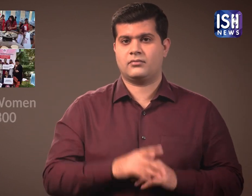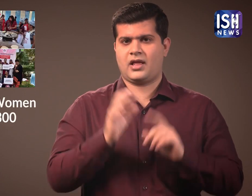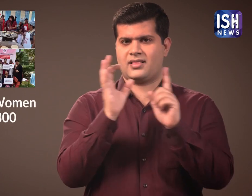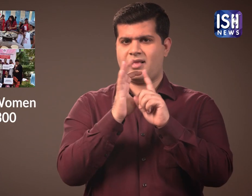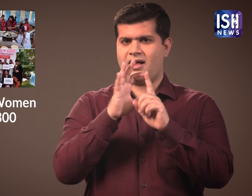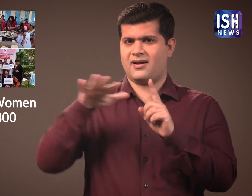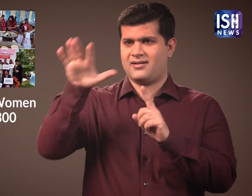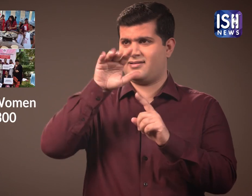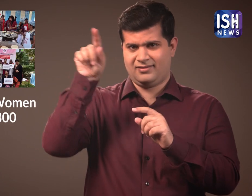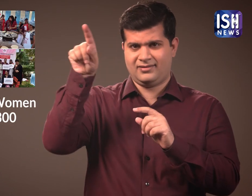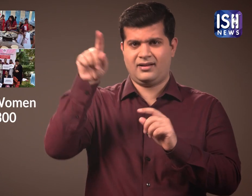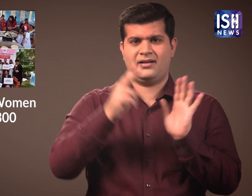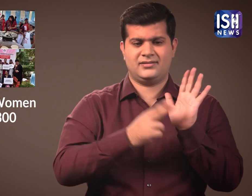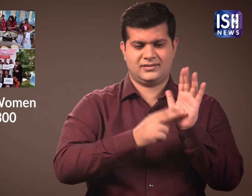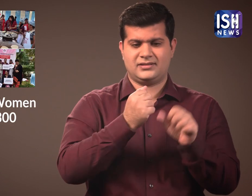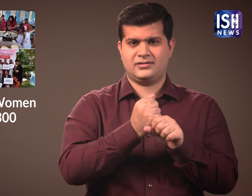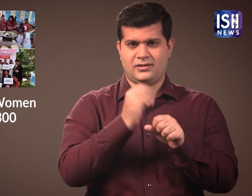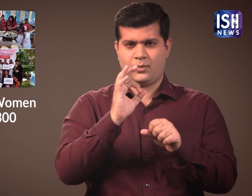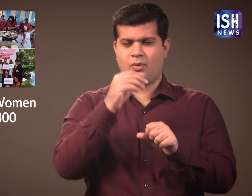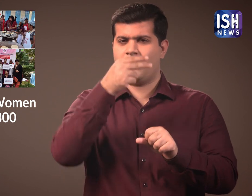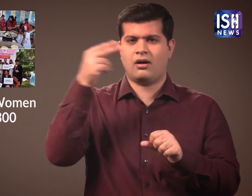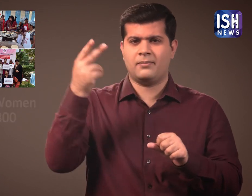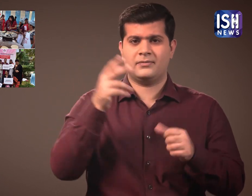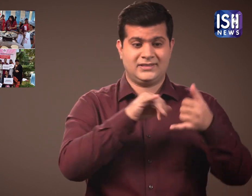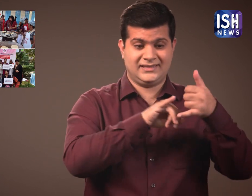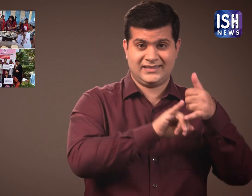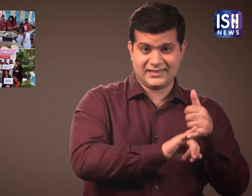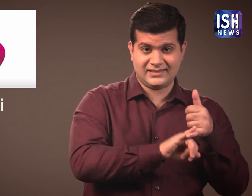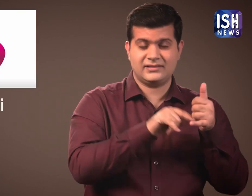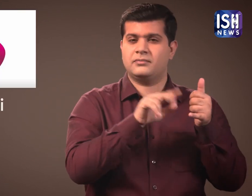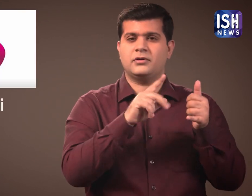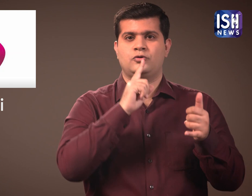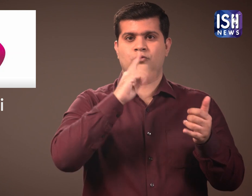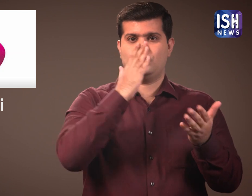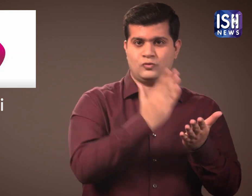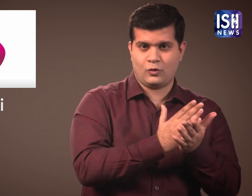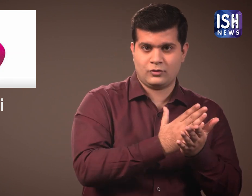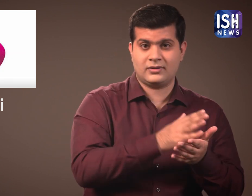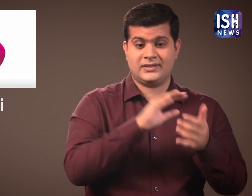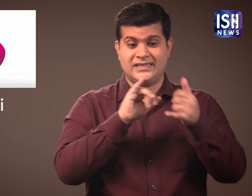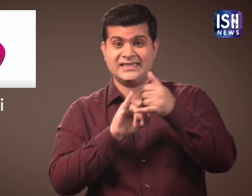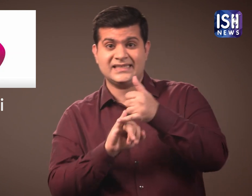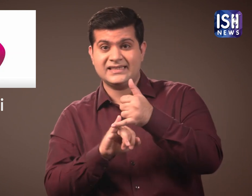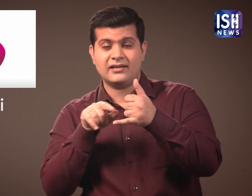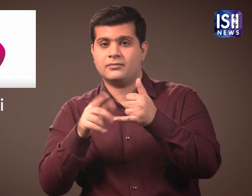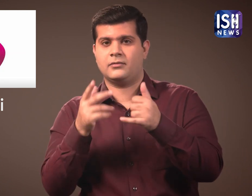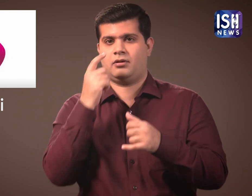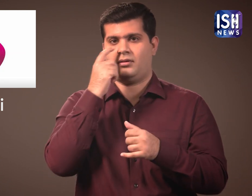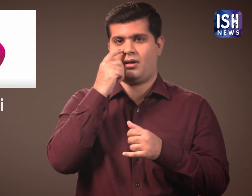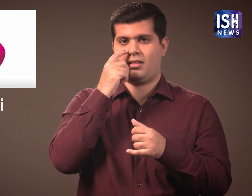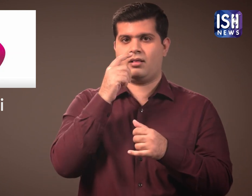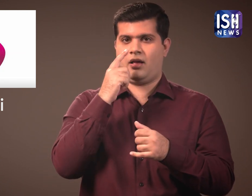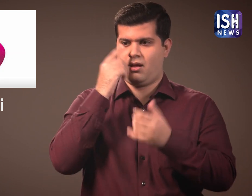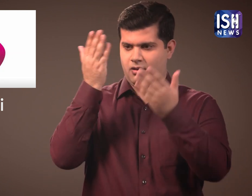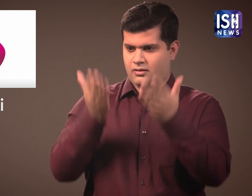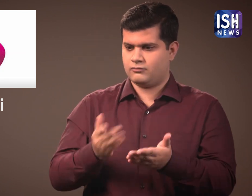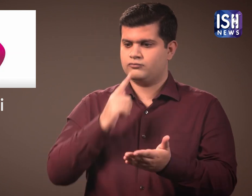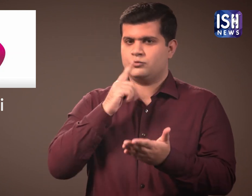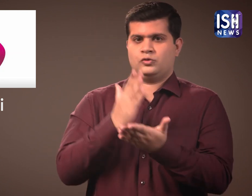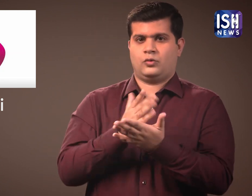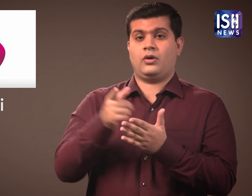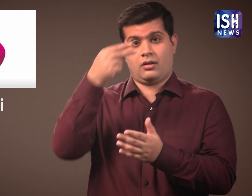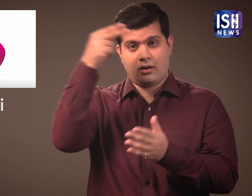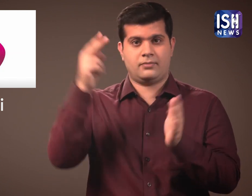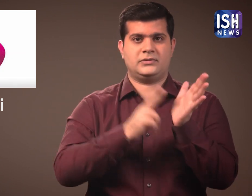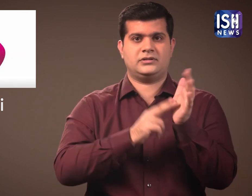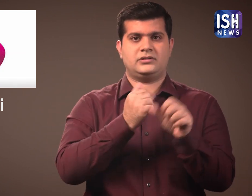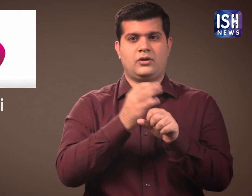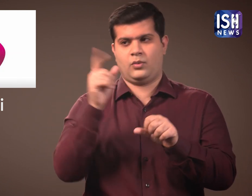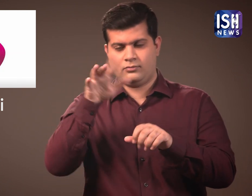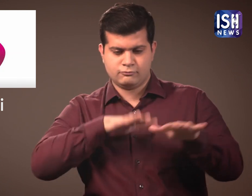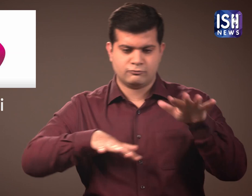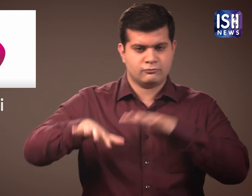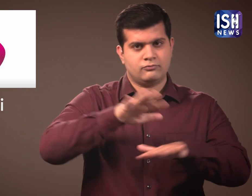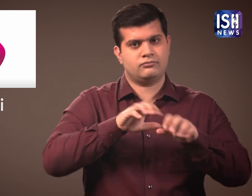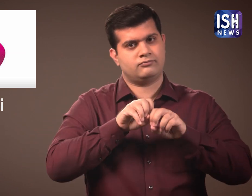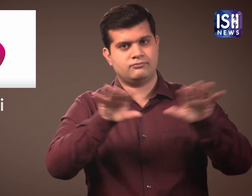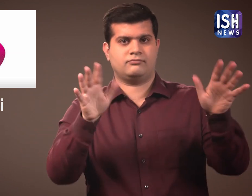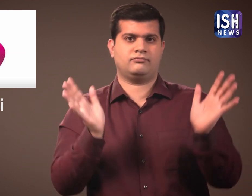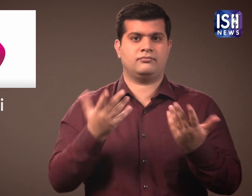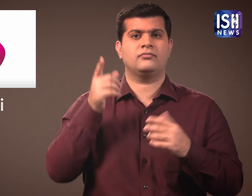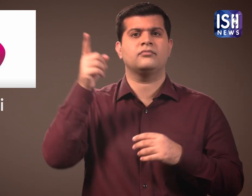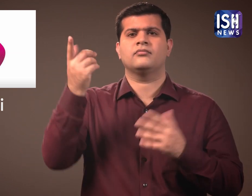A Delhi-based NGO named 'Sachhi Saheli' organized a programme,